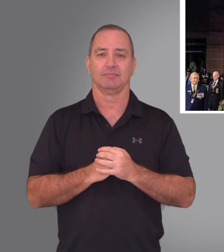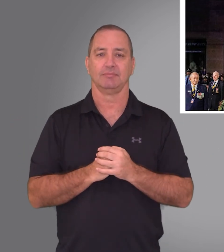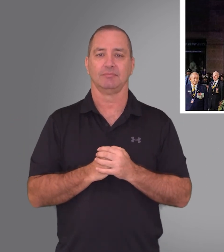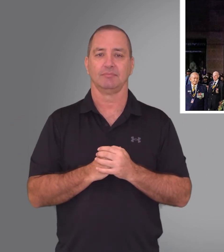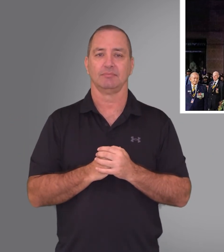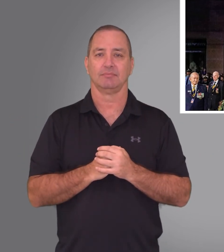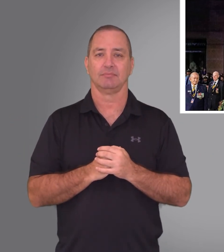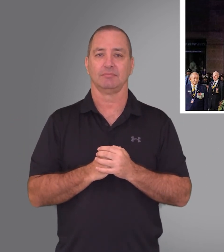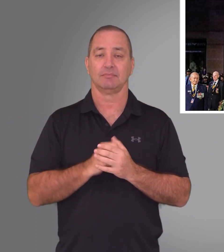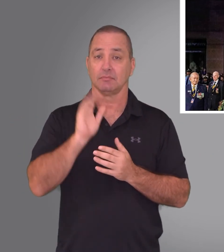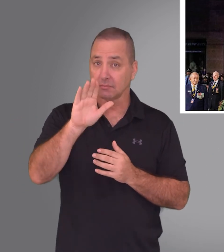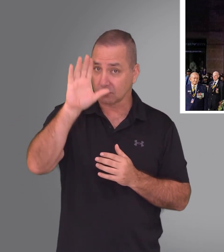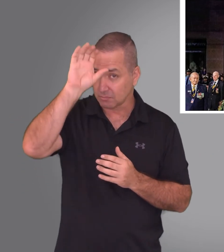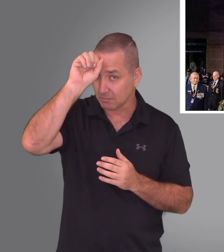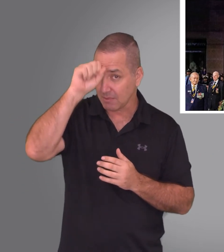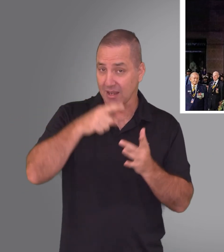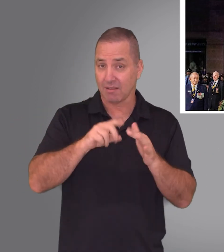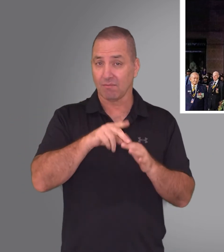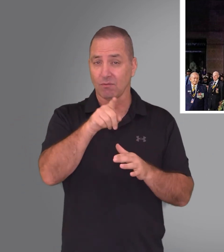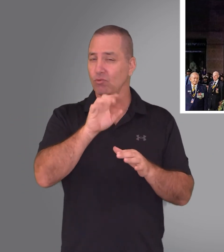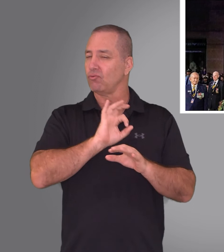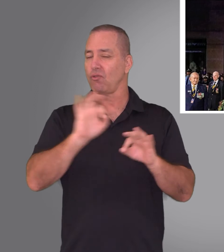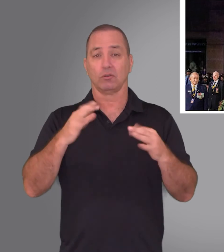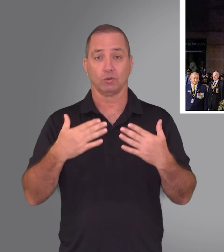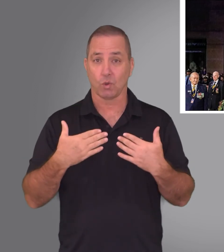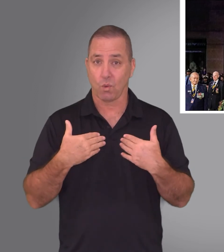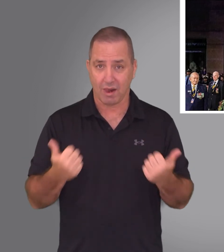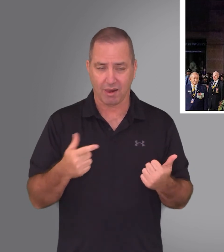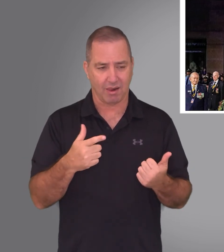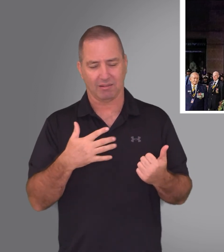So just click on that. Don't forget, if you're not well,